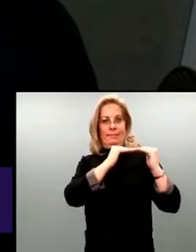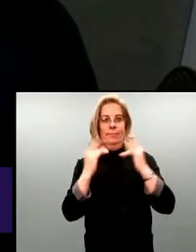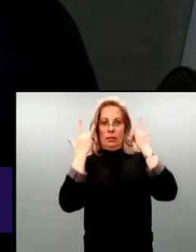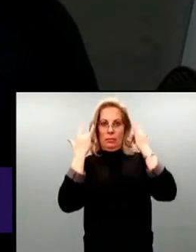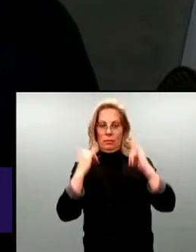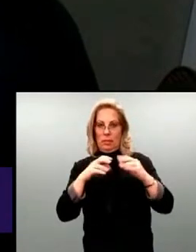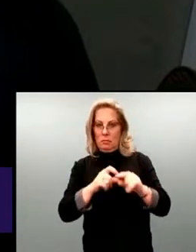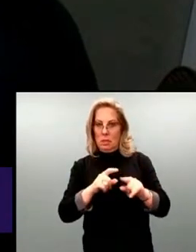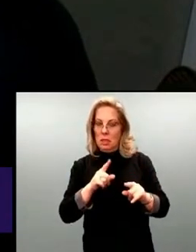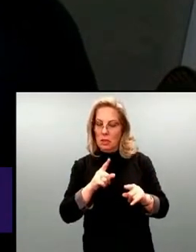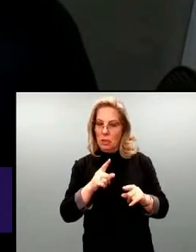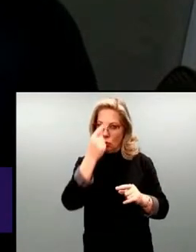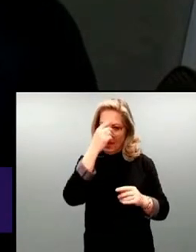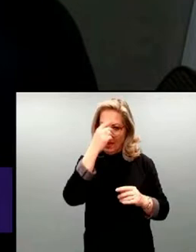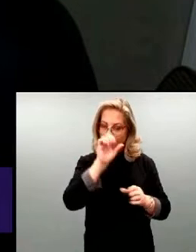appropriate for First Nations people?